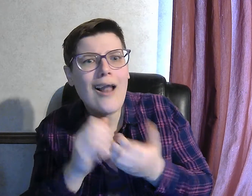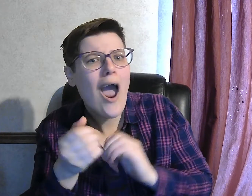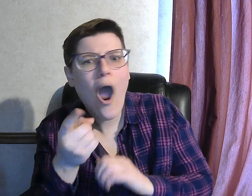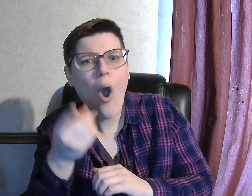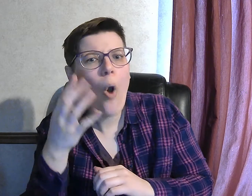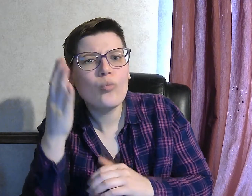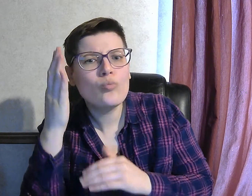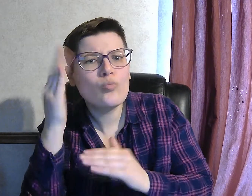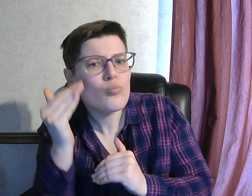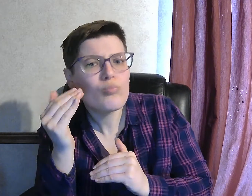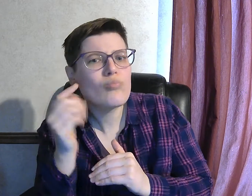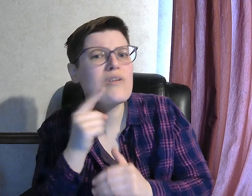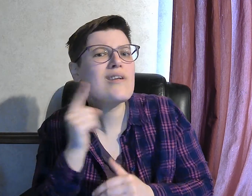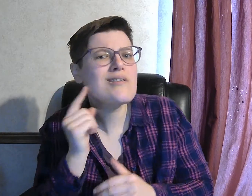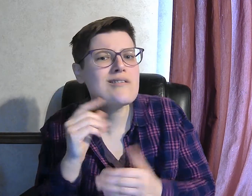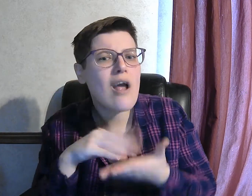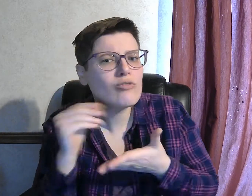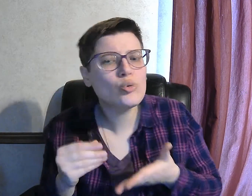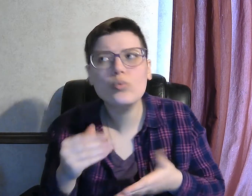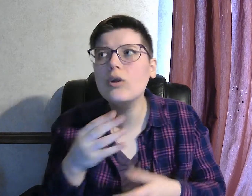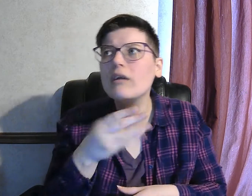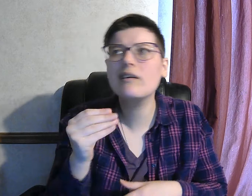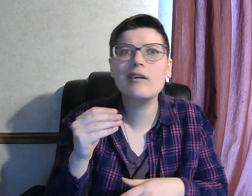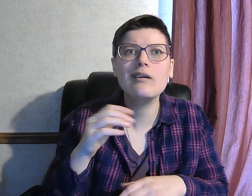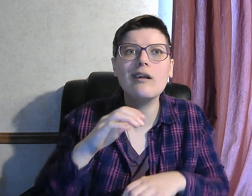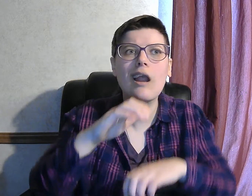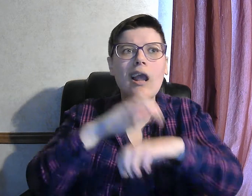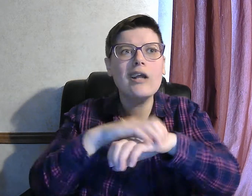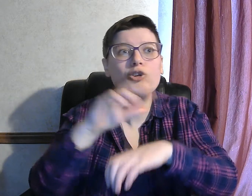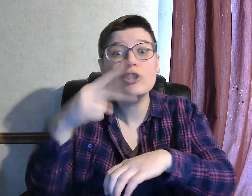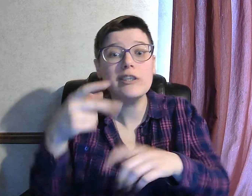So, if they can't understand it, how do you expect deaf students